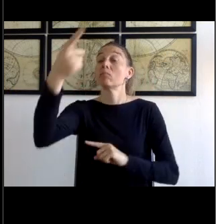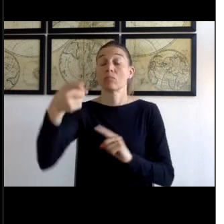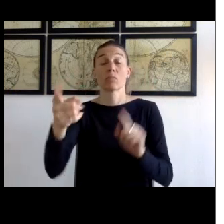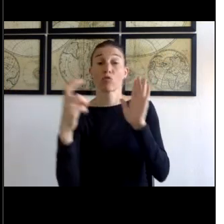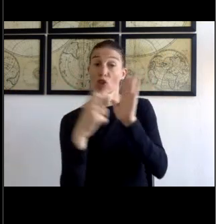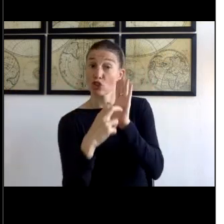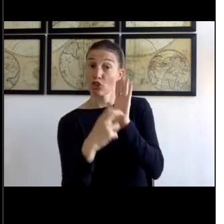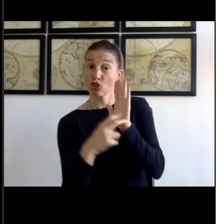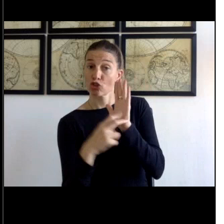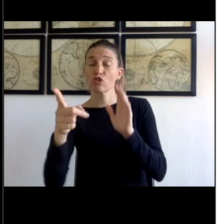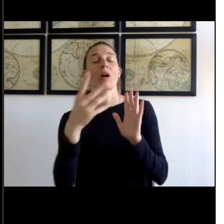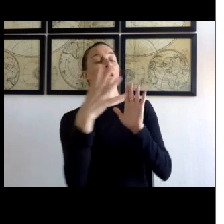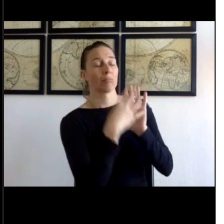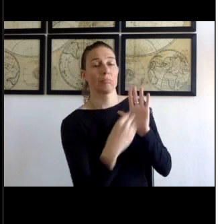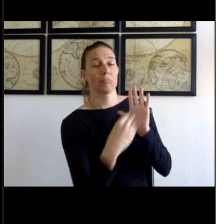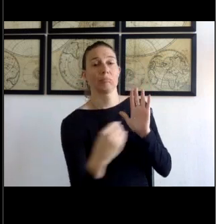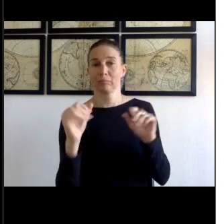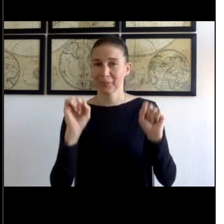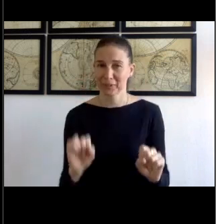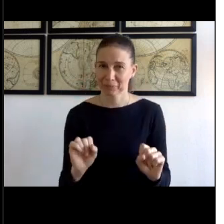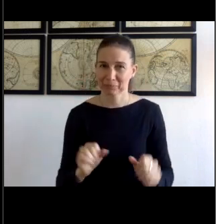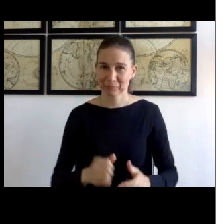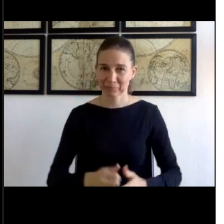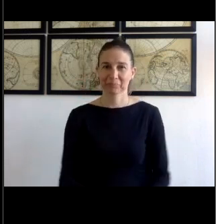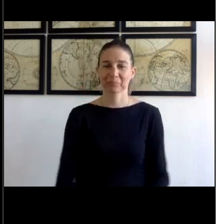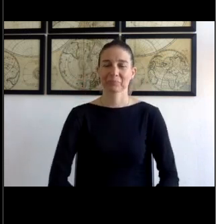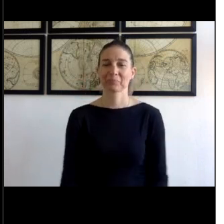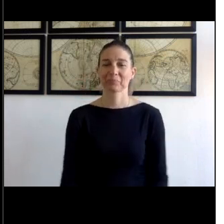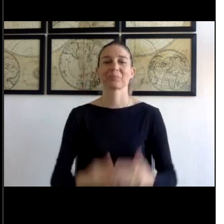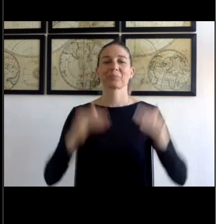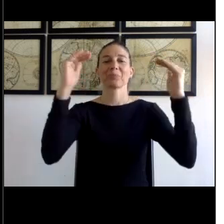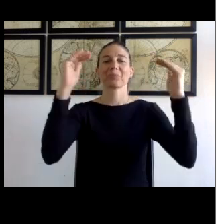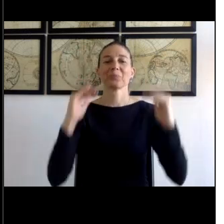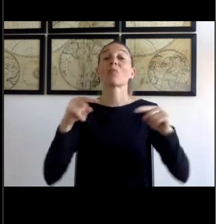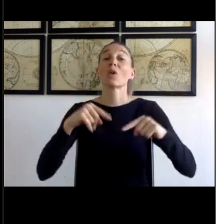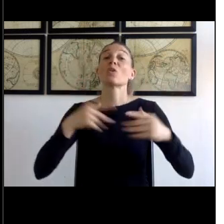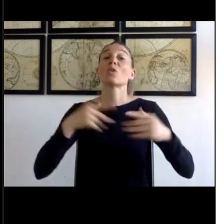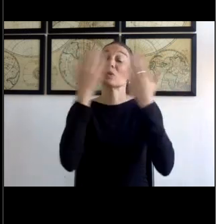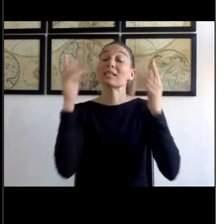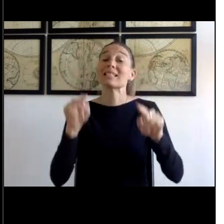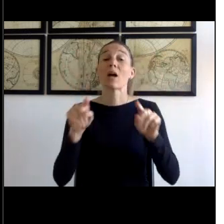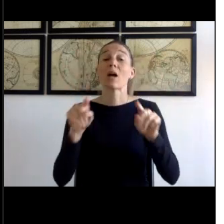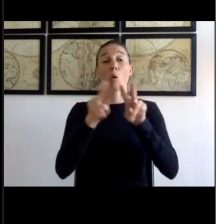Next slide, please. A quick overview of the content so we'll first start with an overview